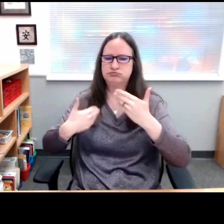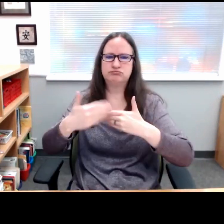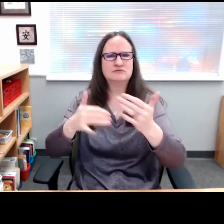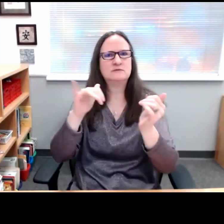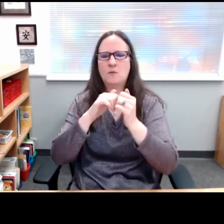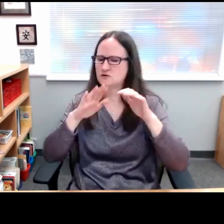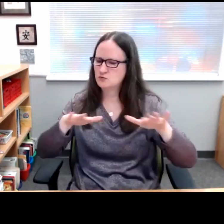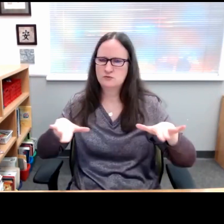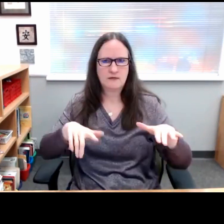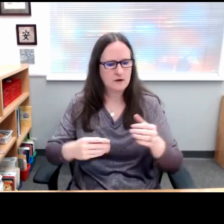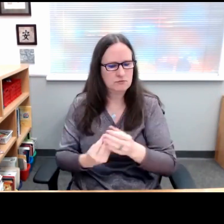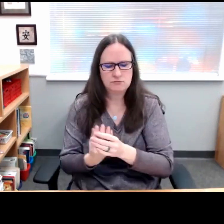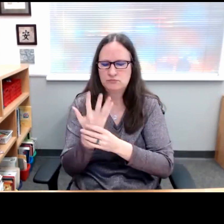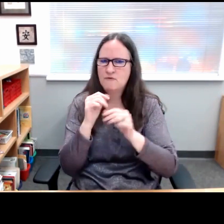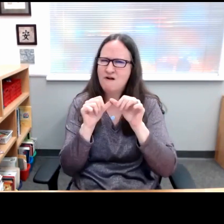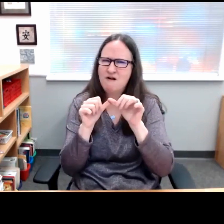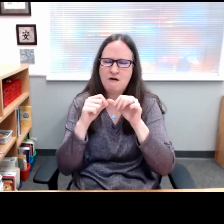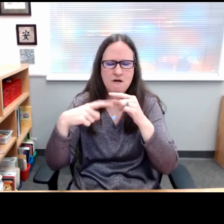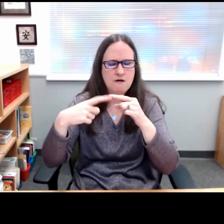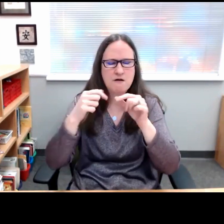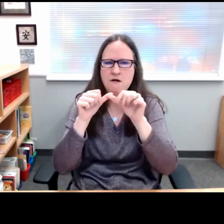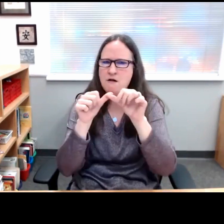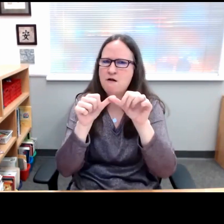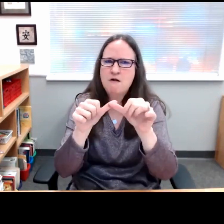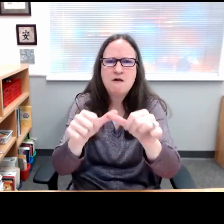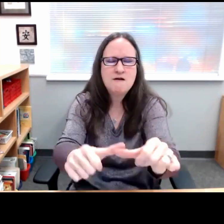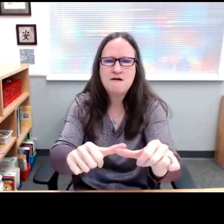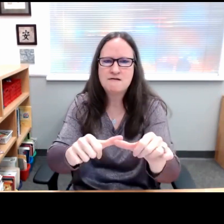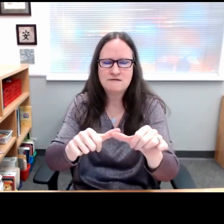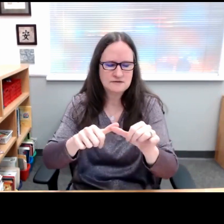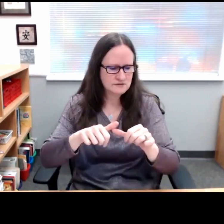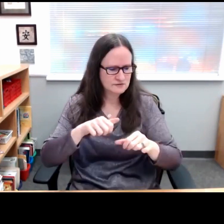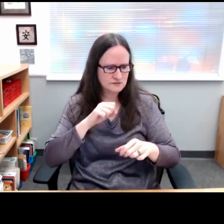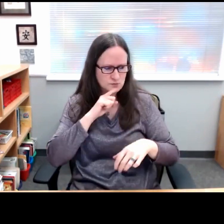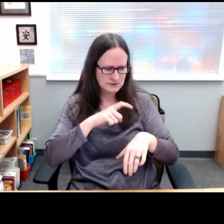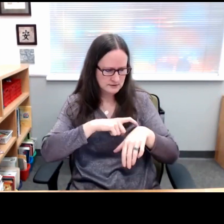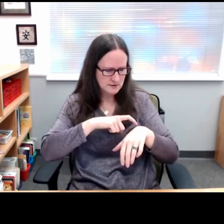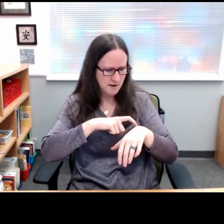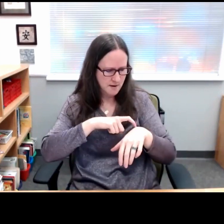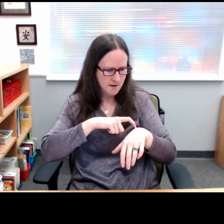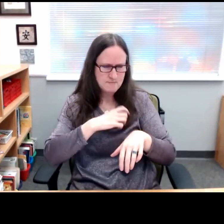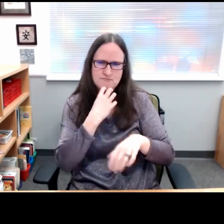No force, no holding me back". That's how children can continue to grow and thrive.